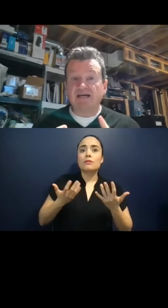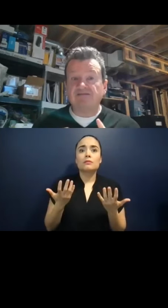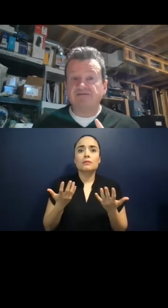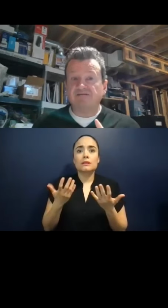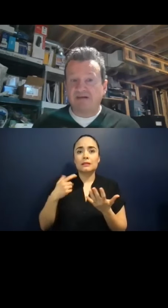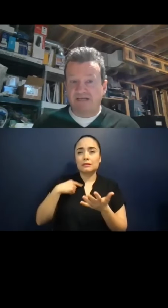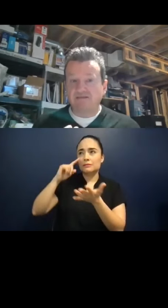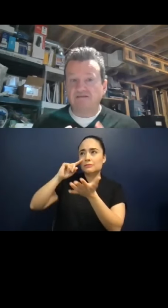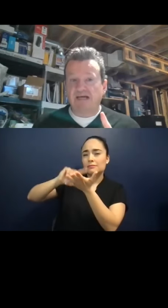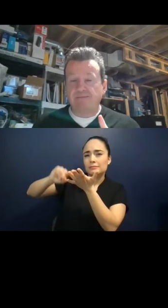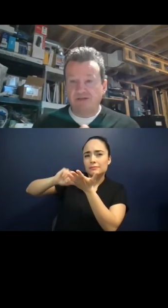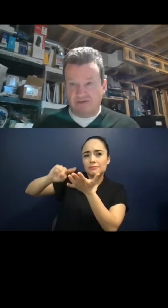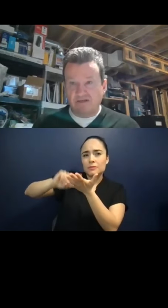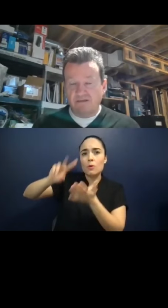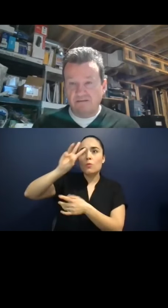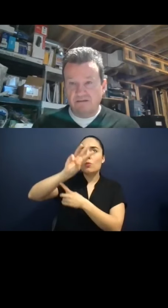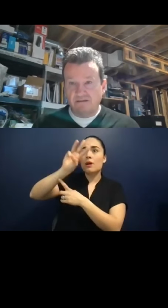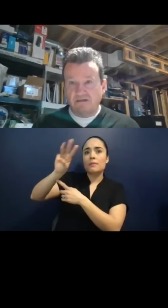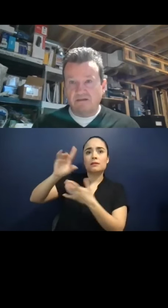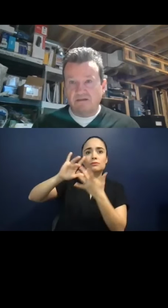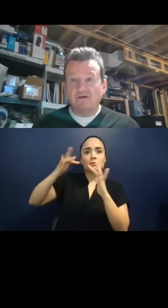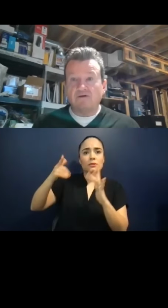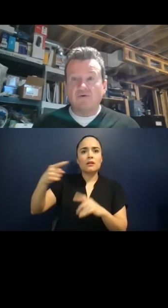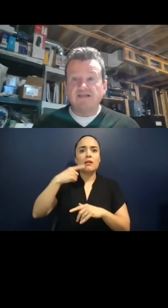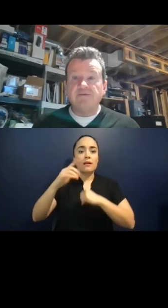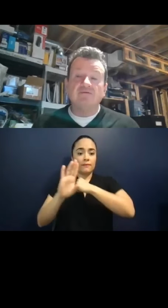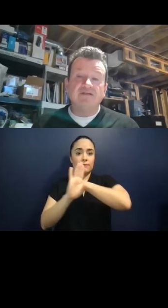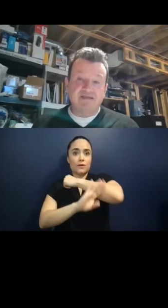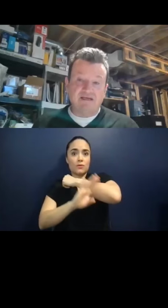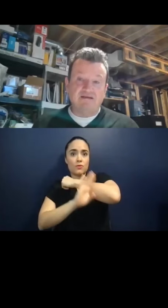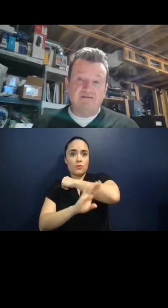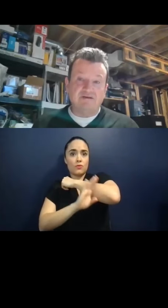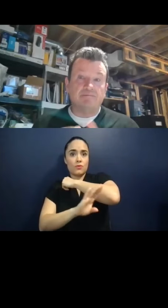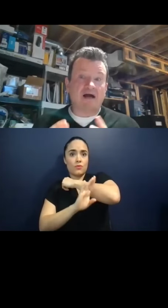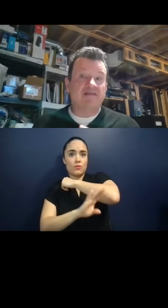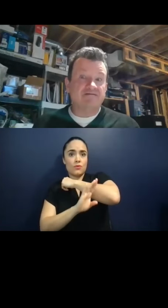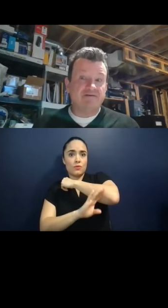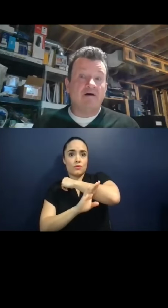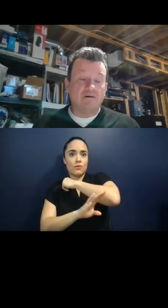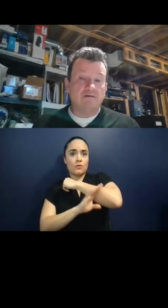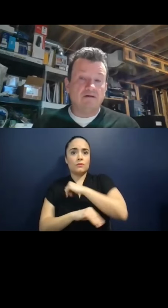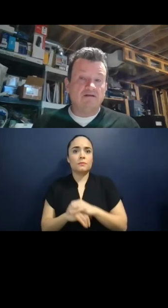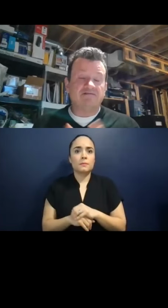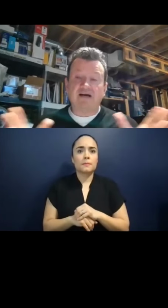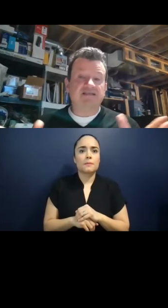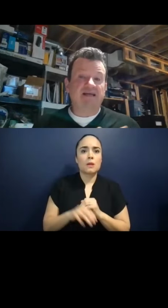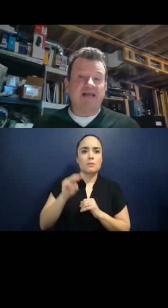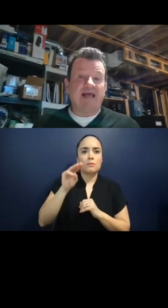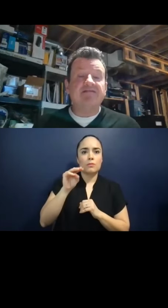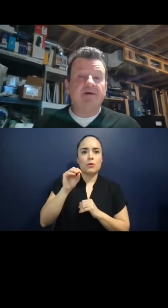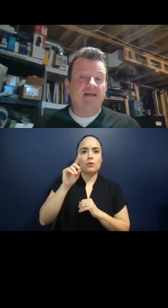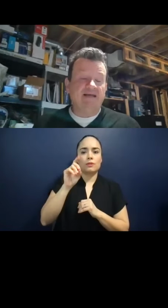send the government website from the session , by the fall